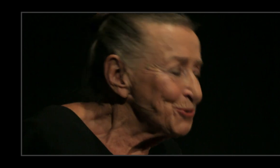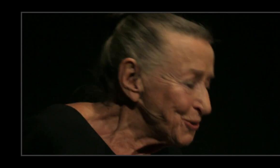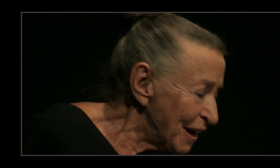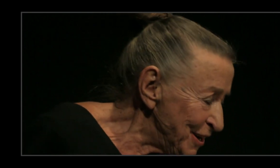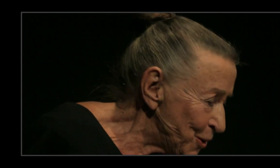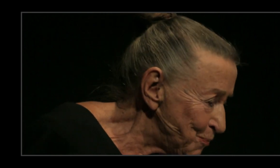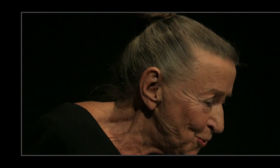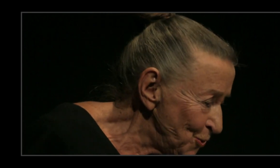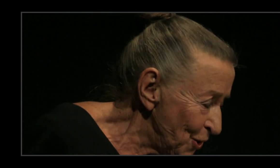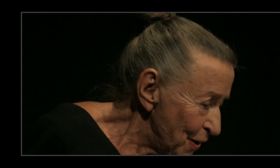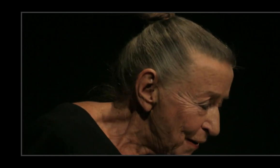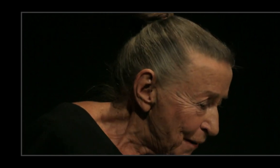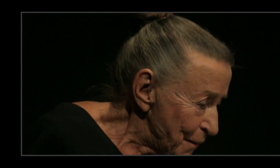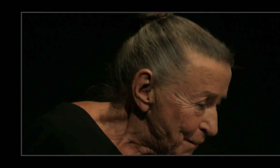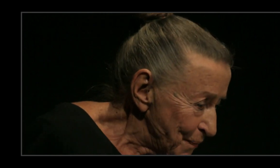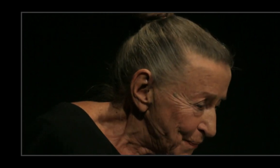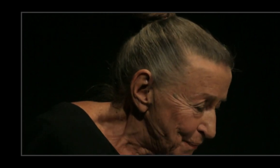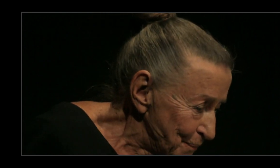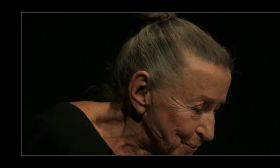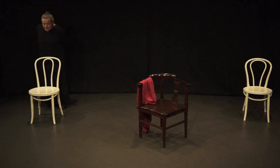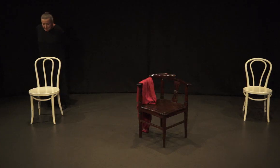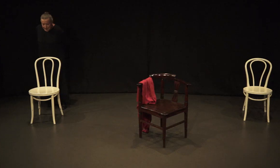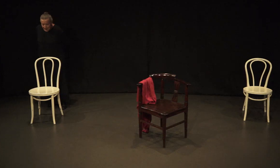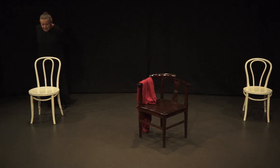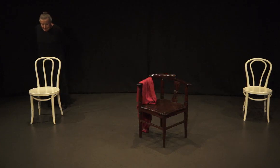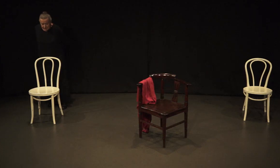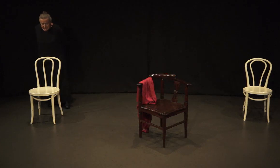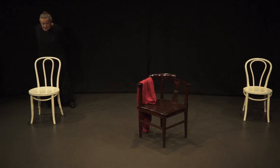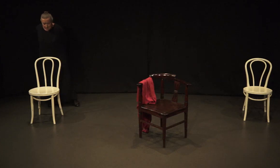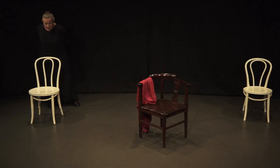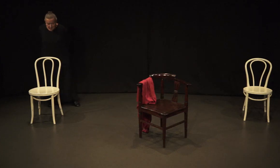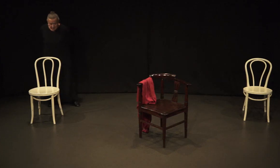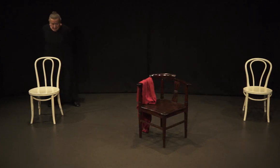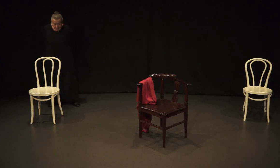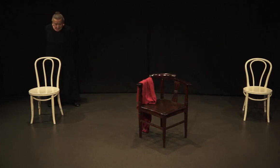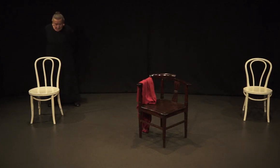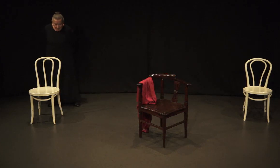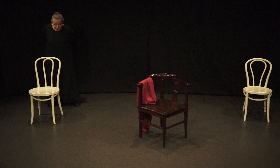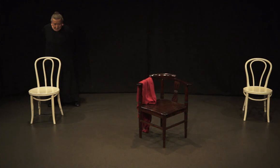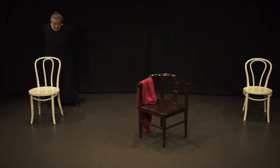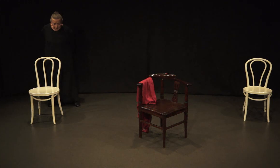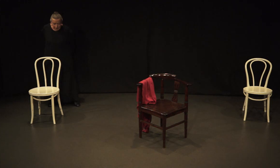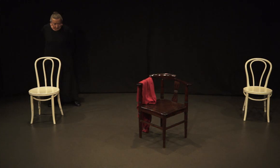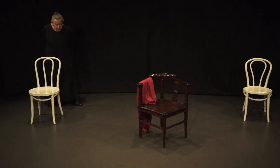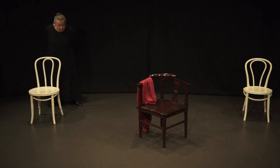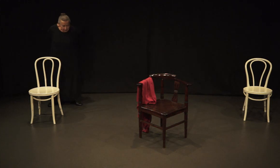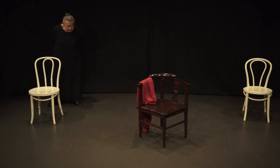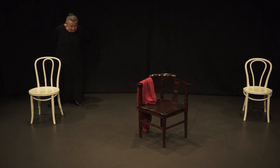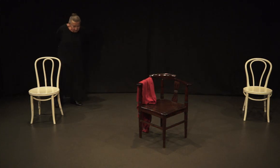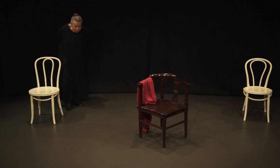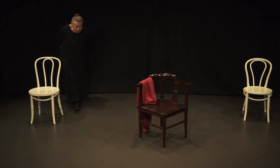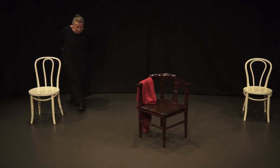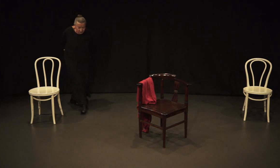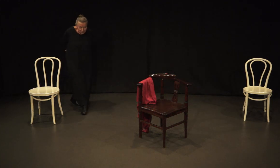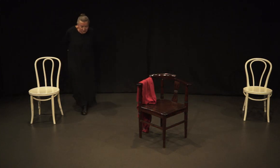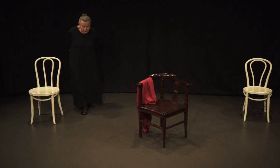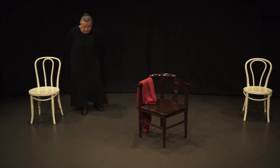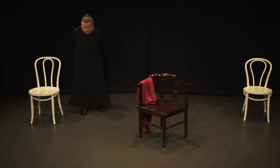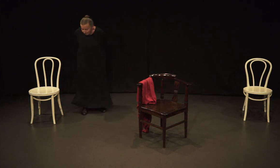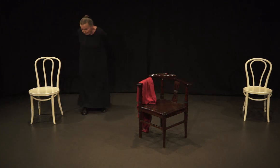Some years ago, amid such fields, in a stand of birch trees by a stream,